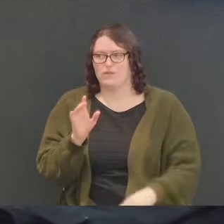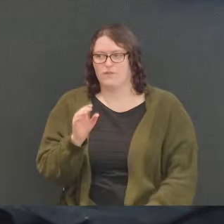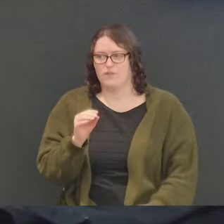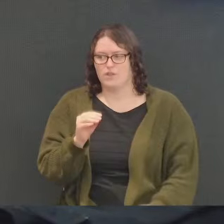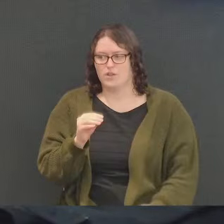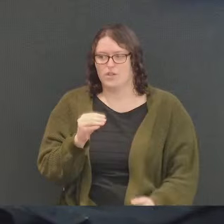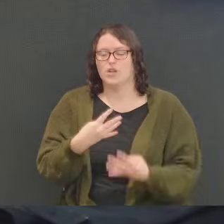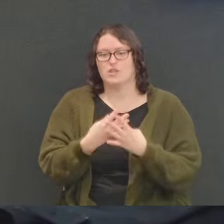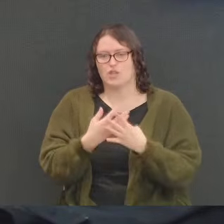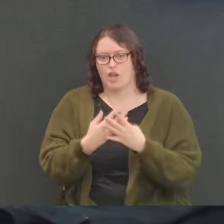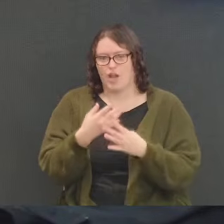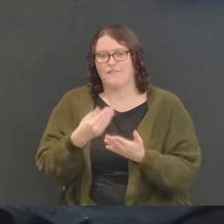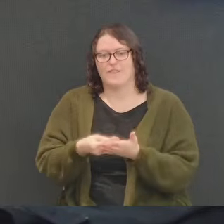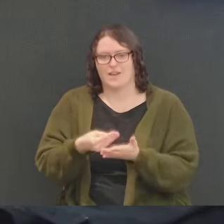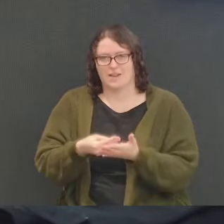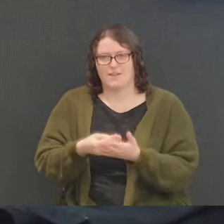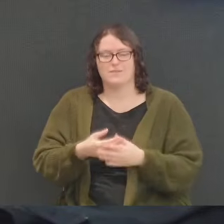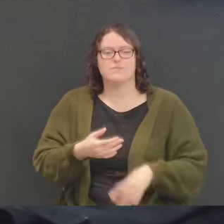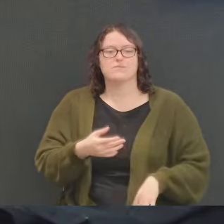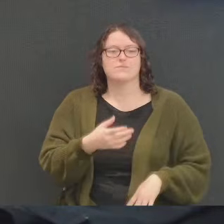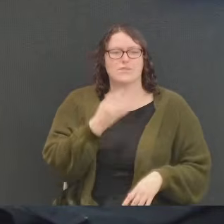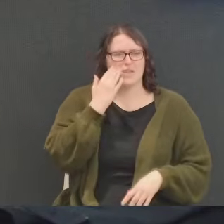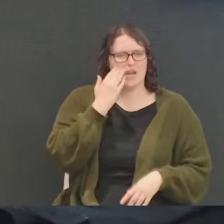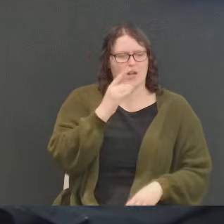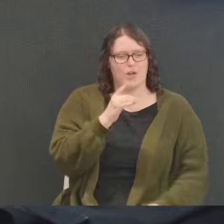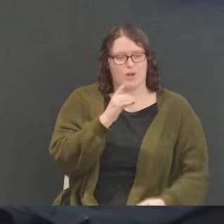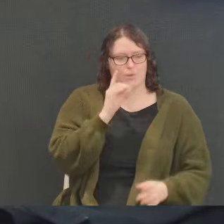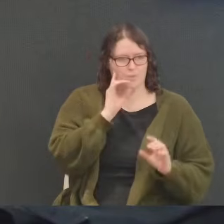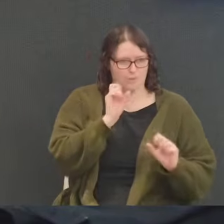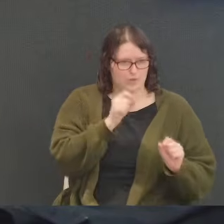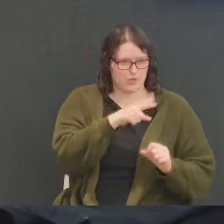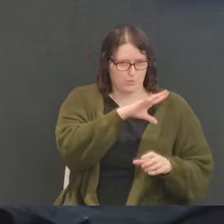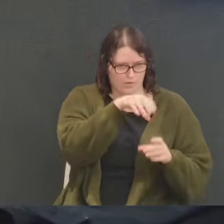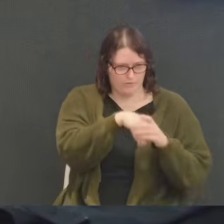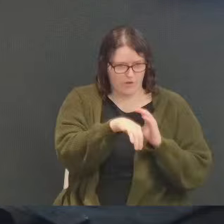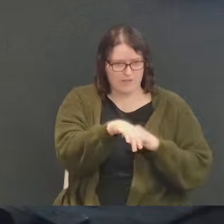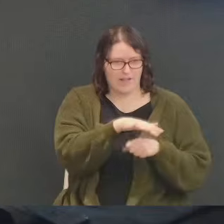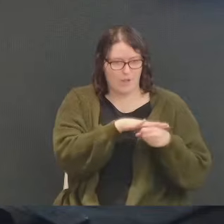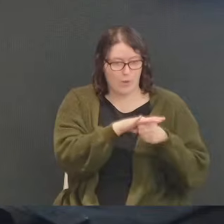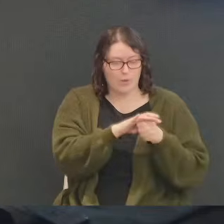also and Commissioner Dumas was involved in that project process locally, but at the state level,